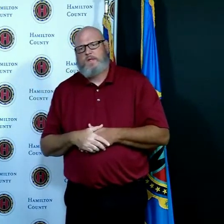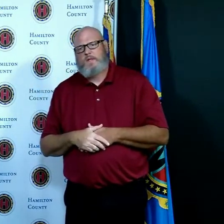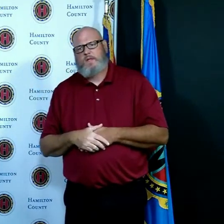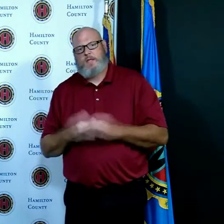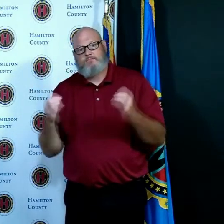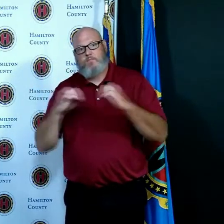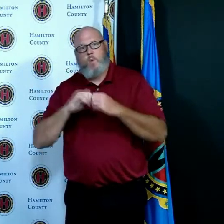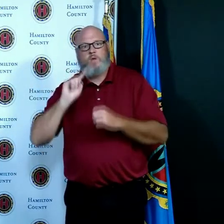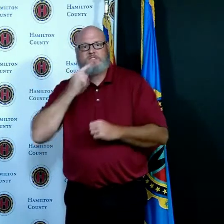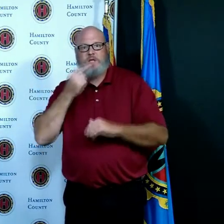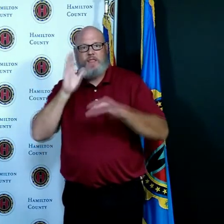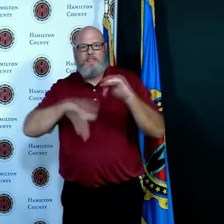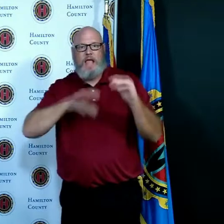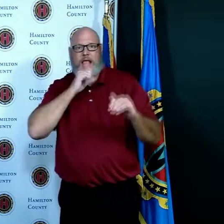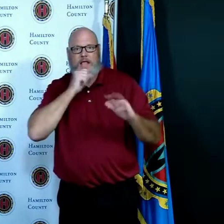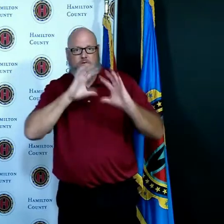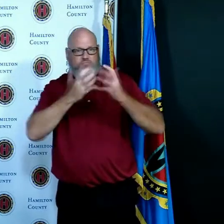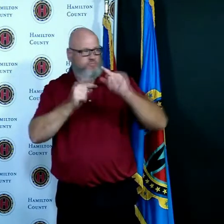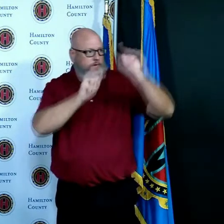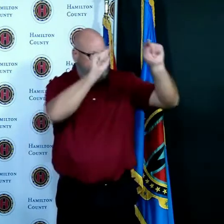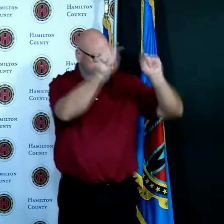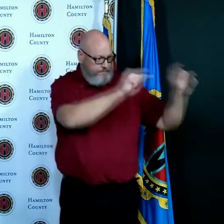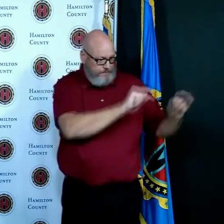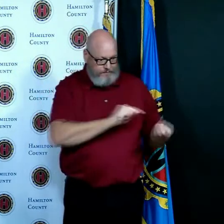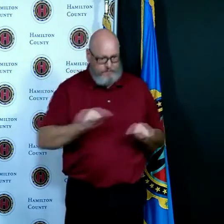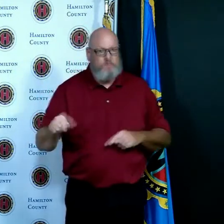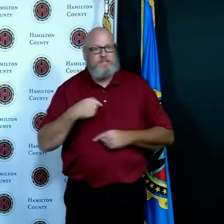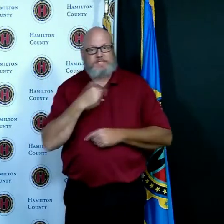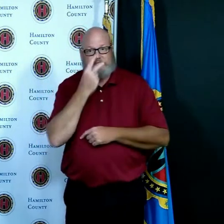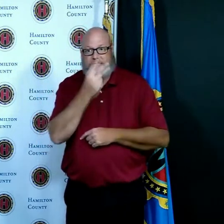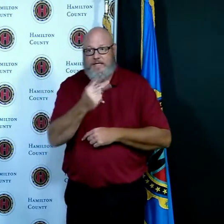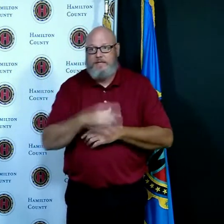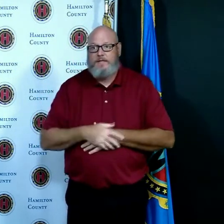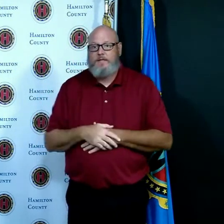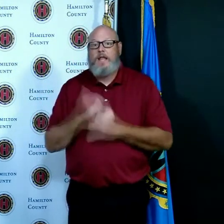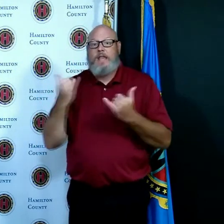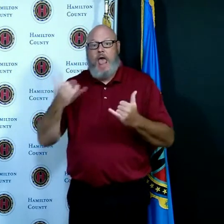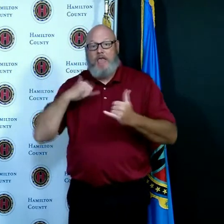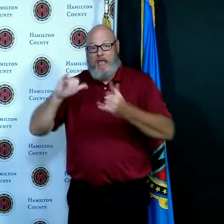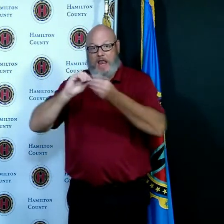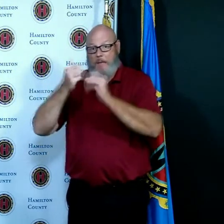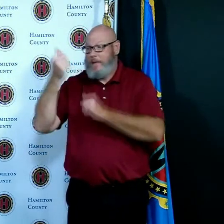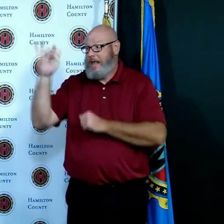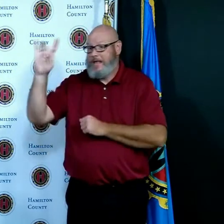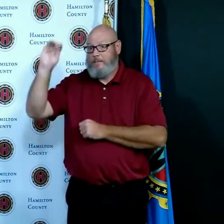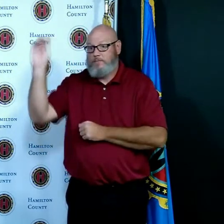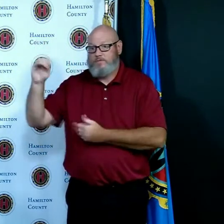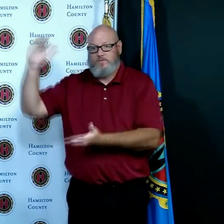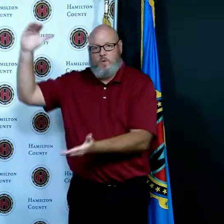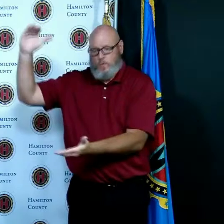this number is now down closer to 11% which is excellent news I'm very hopeful that some of the work that